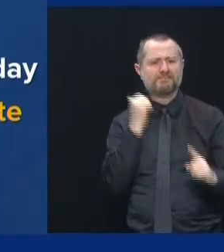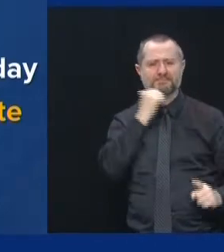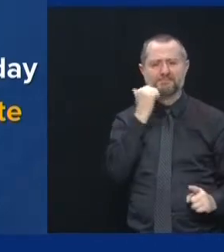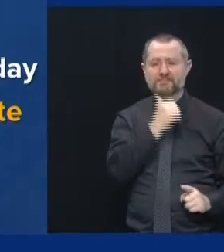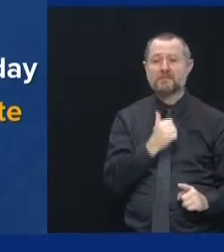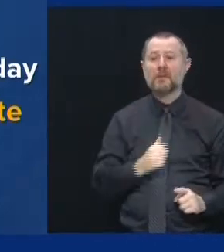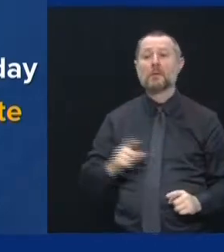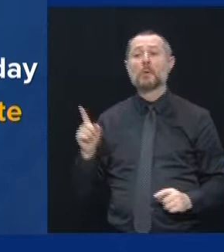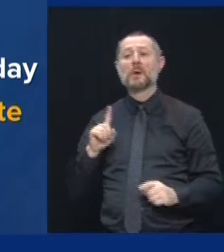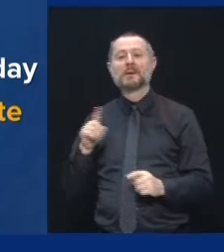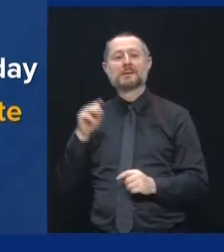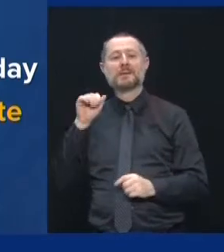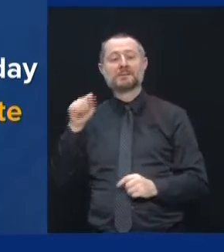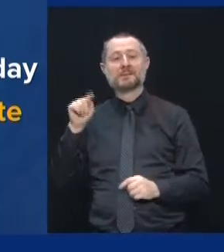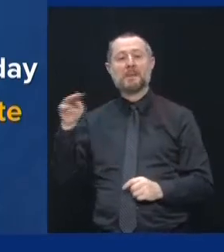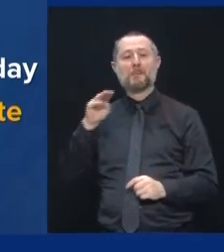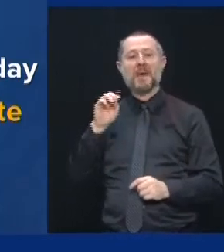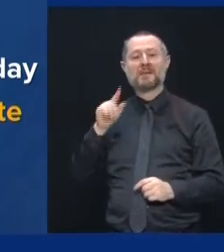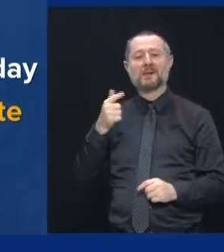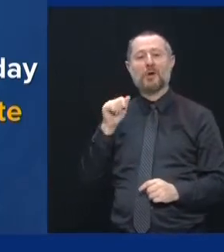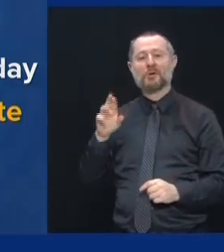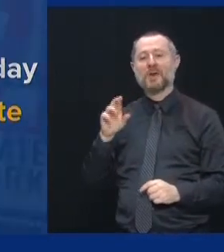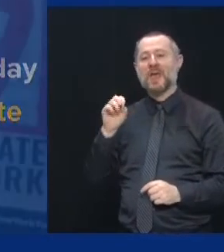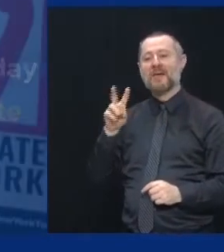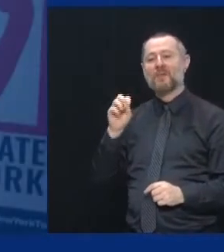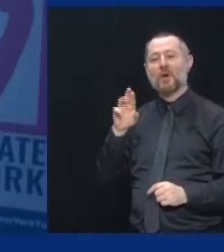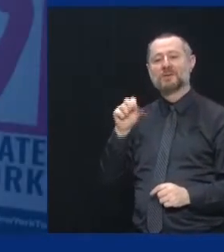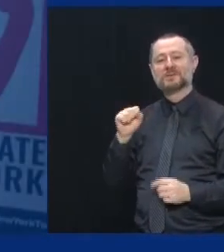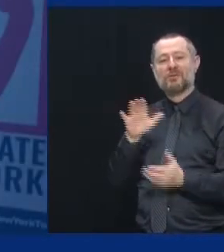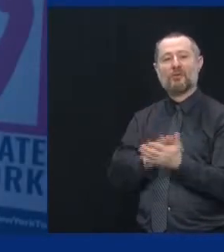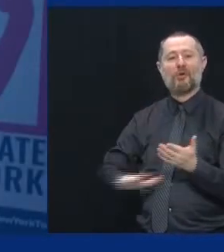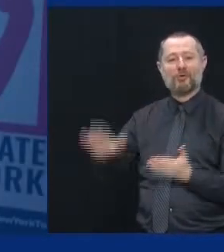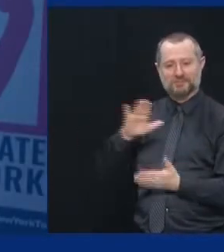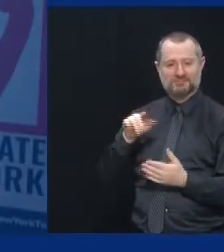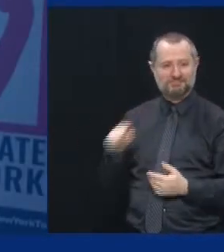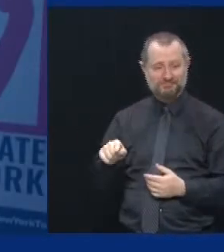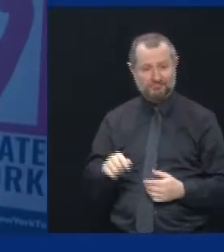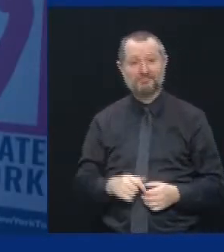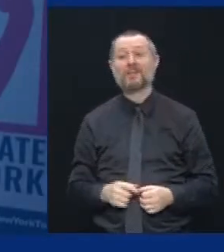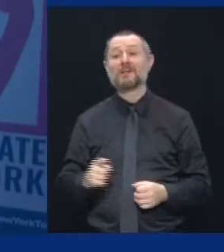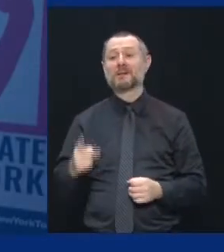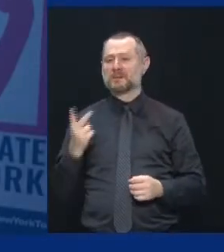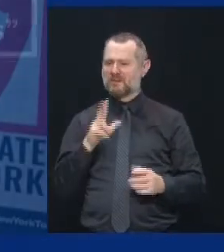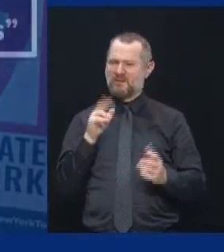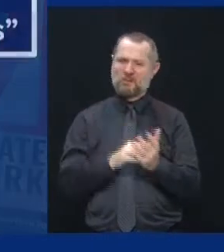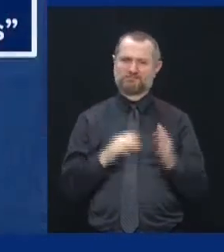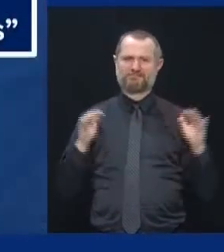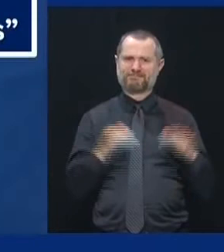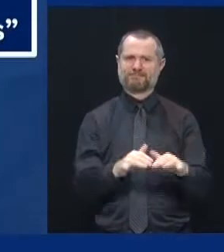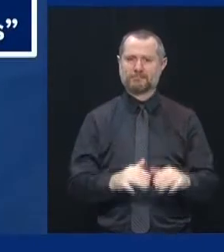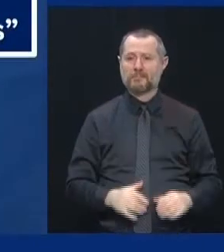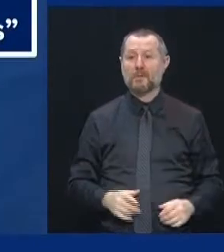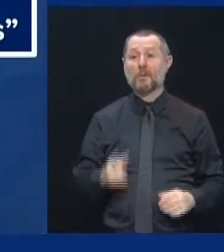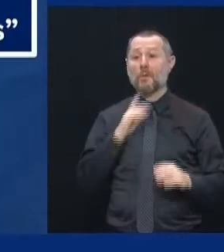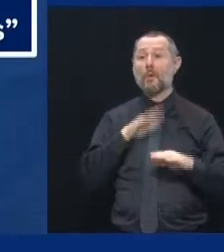OF NEW YORK. SECOND IN BROOKLYN, 3,000 VACCINATIONS PER DAY AND AGAIN,